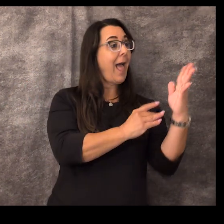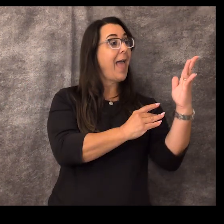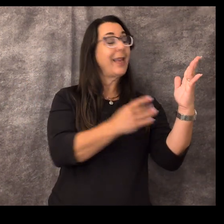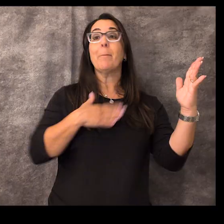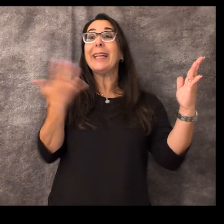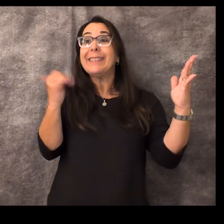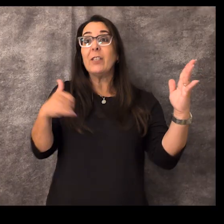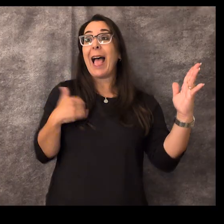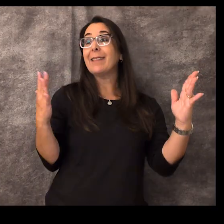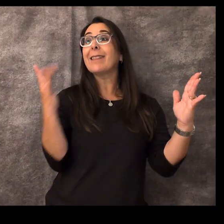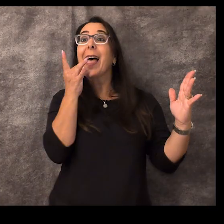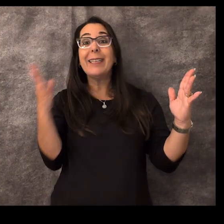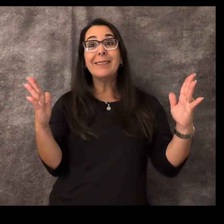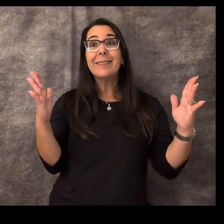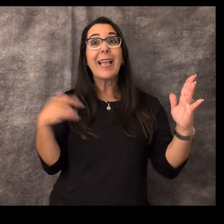(Eric) That's real.